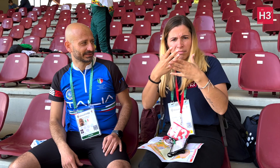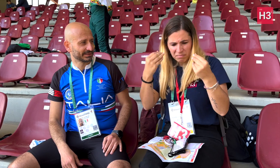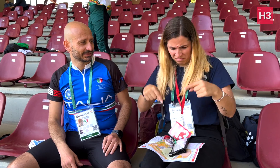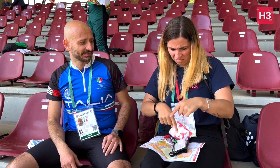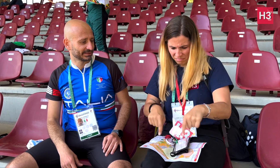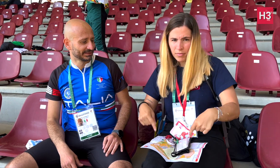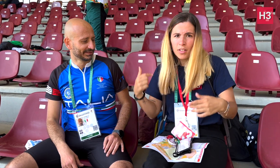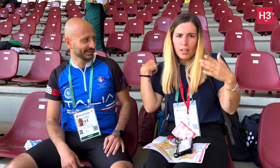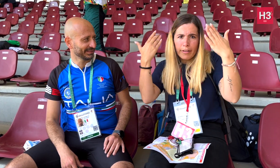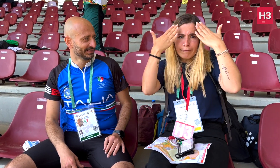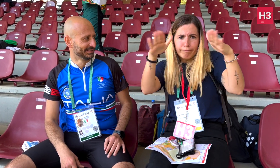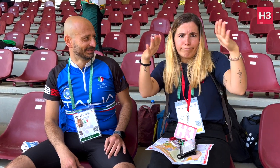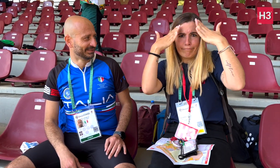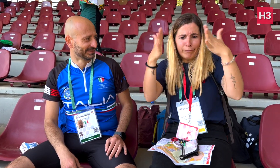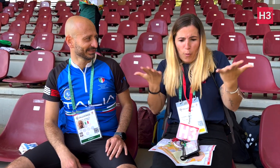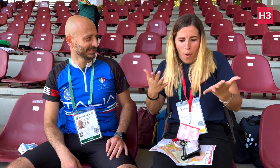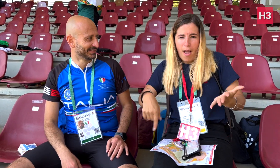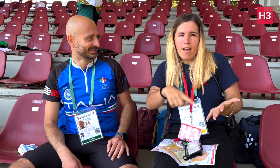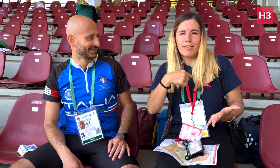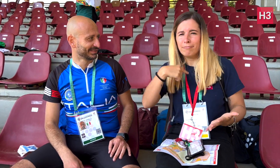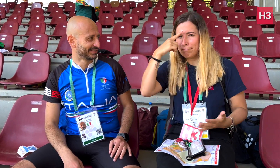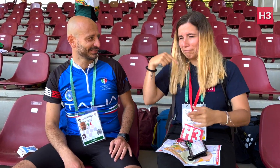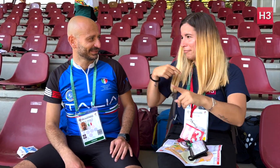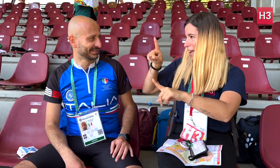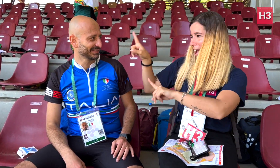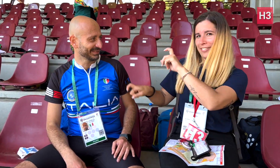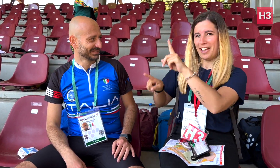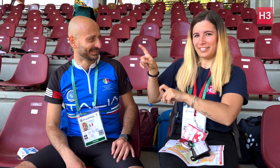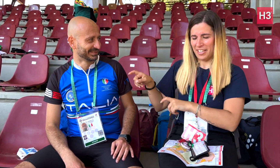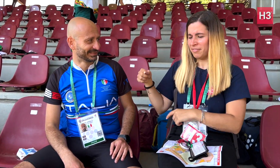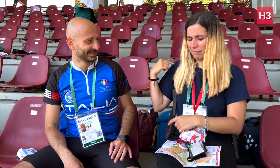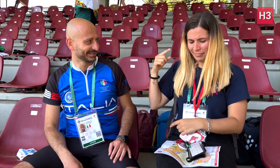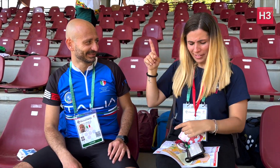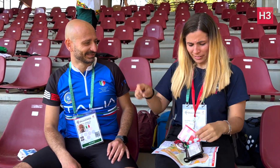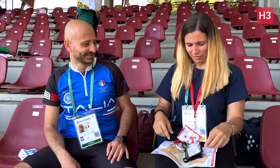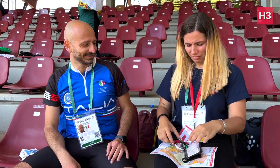and there’s so many things about it that I don’t know, so I’m asking Luigi.